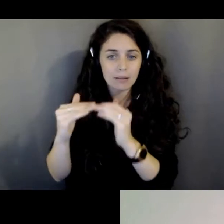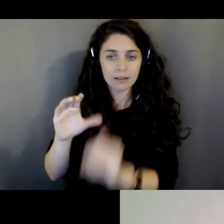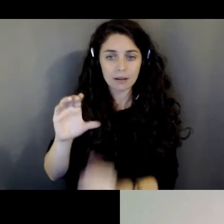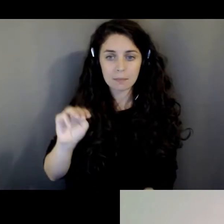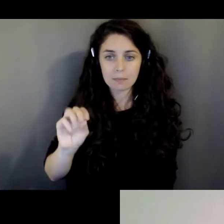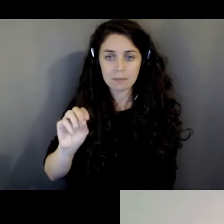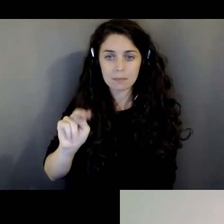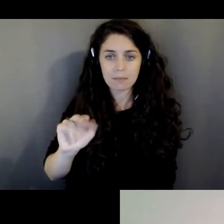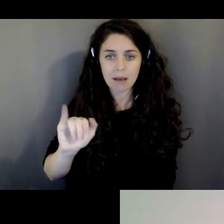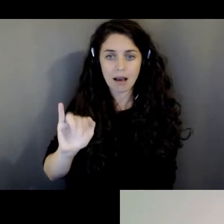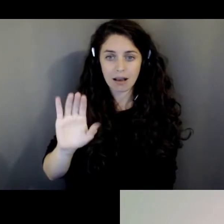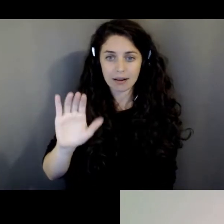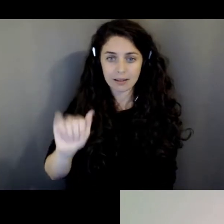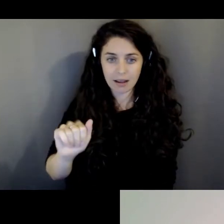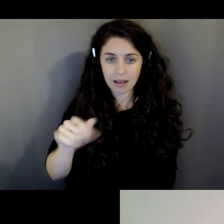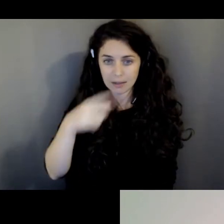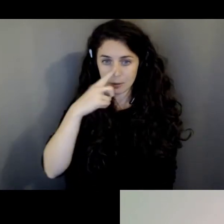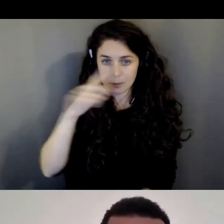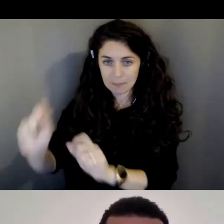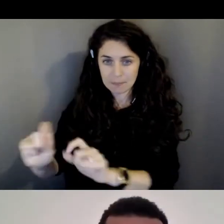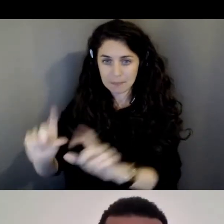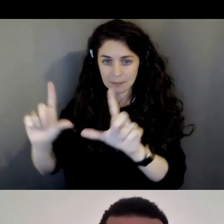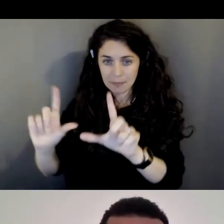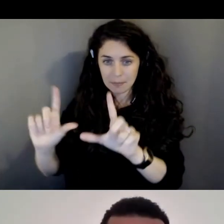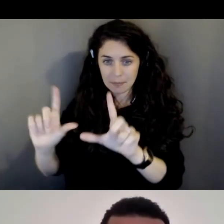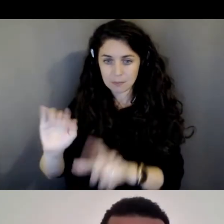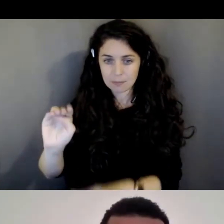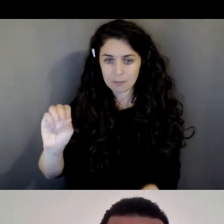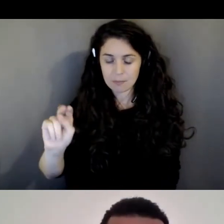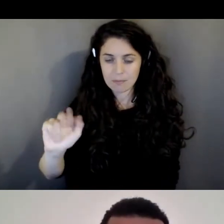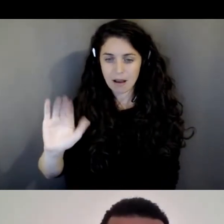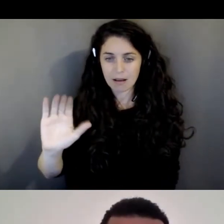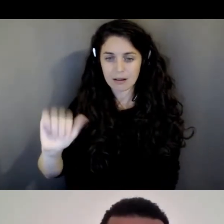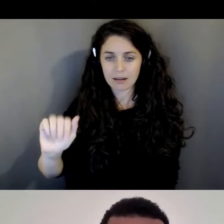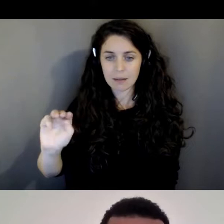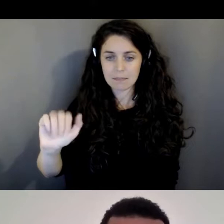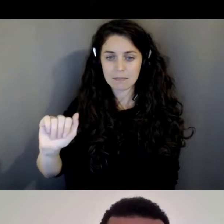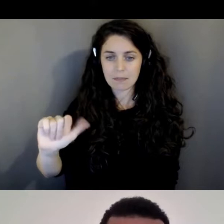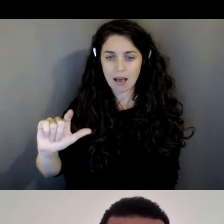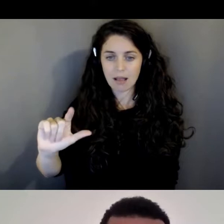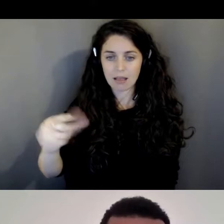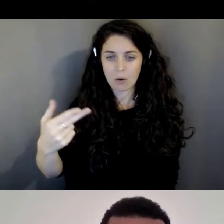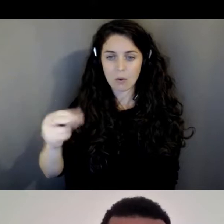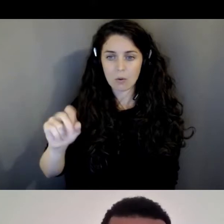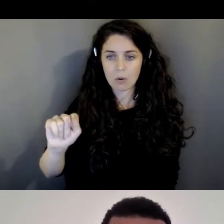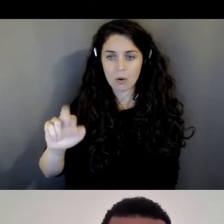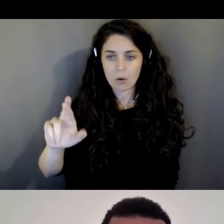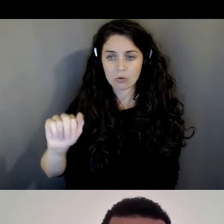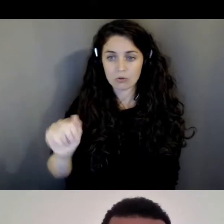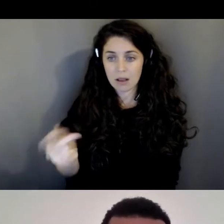know Monica and Justice have been in conversation prior to this about Justice's experience as an